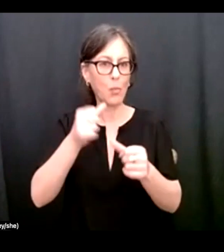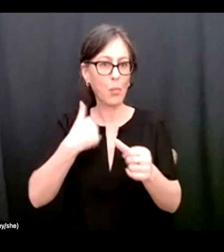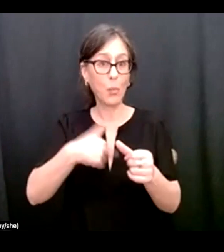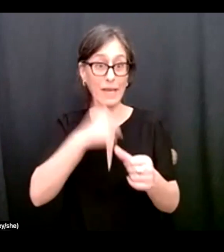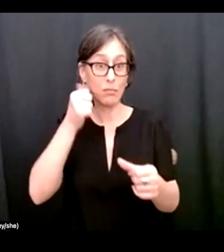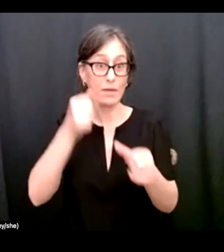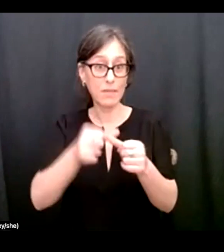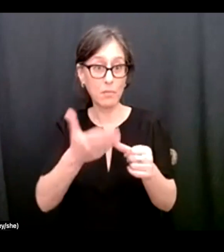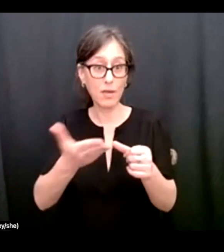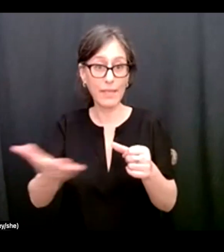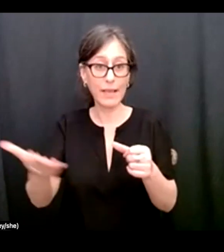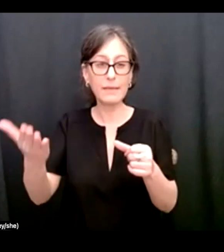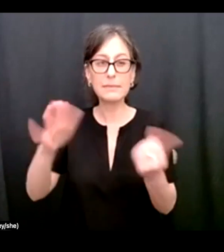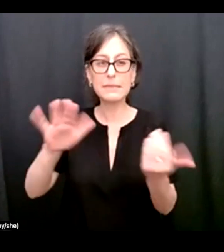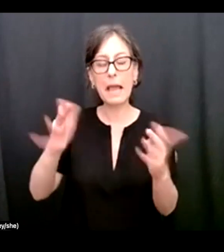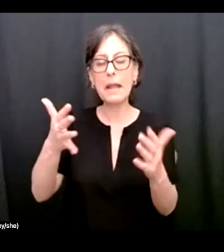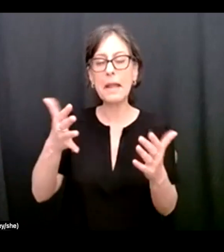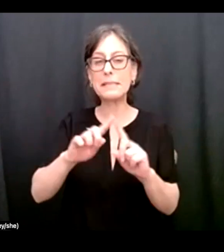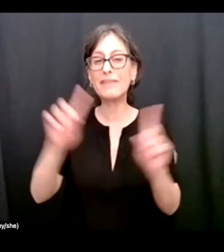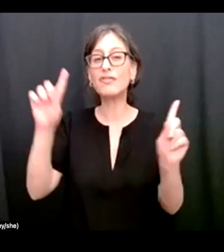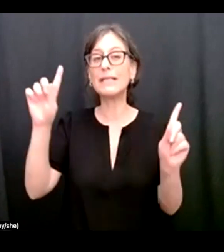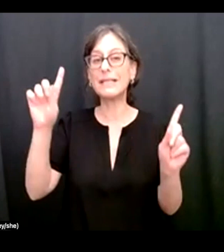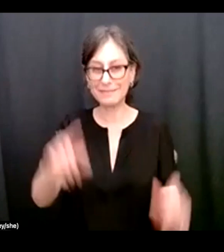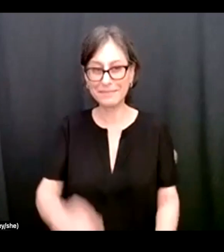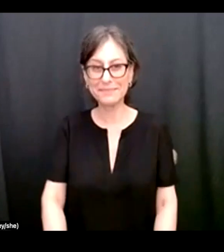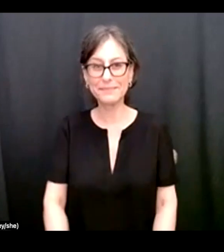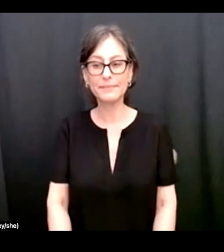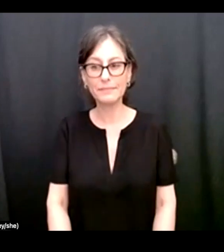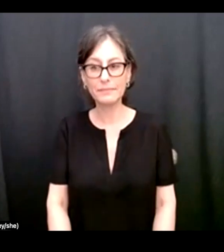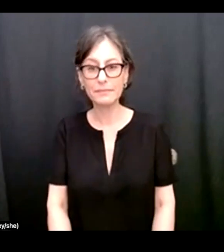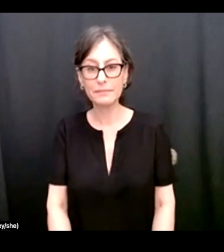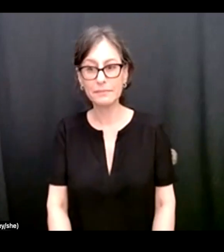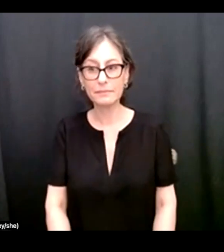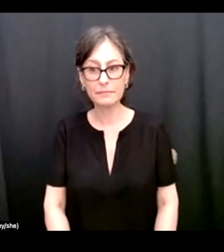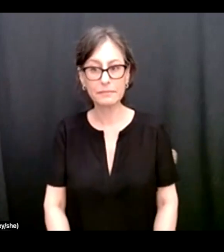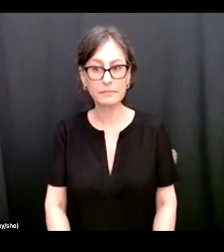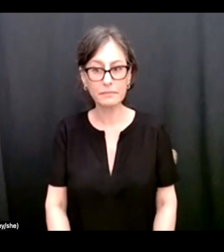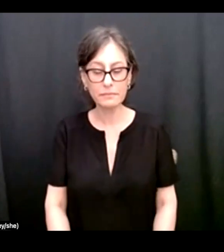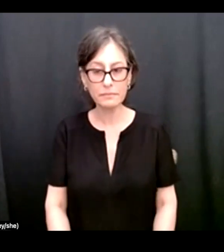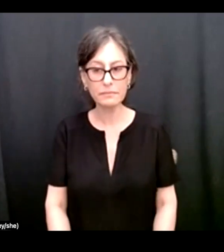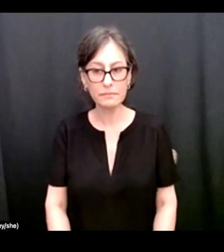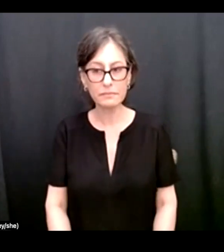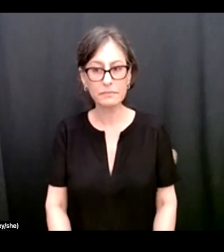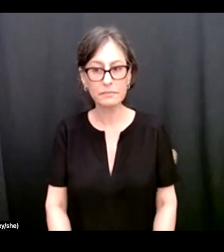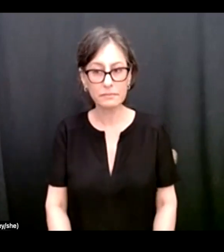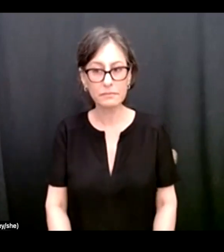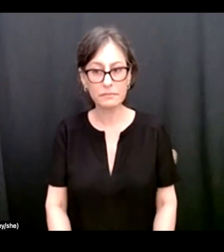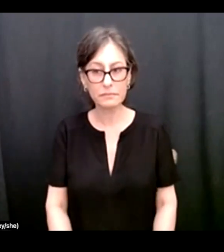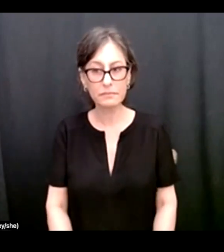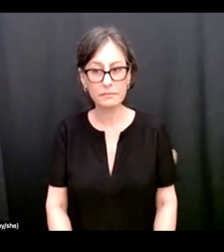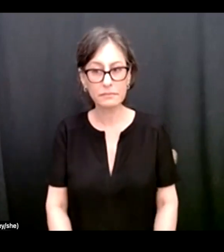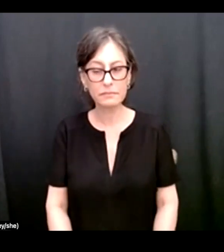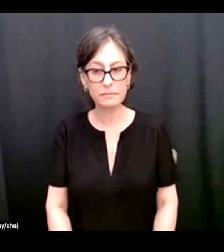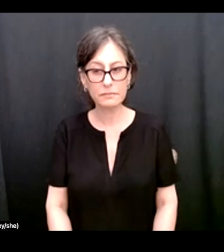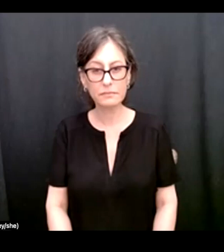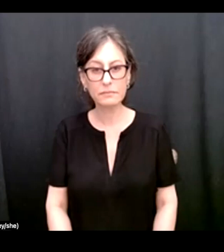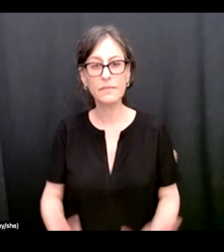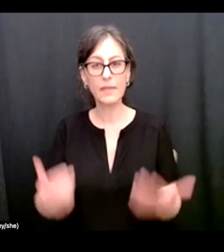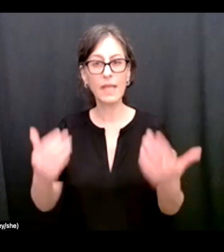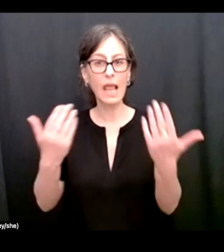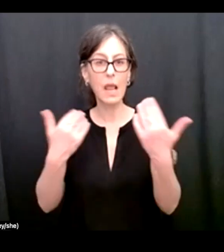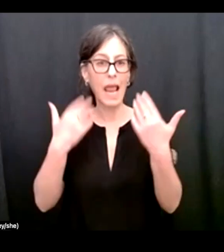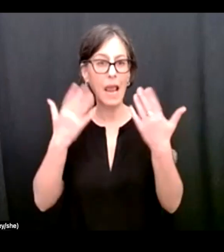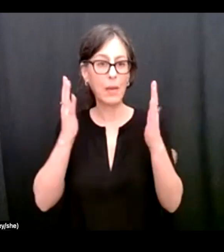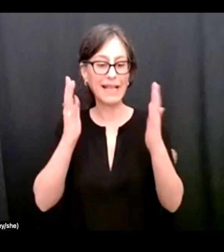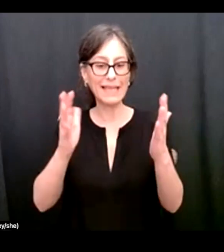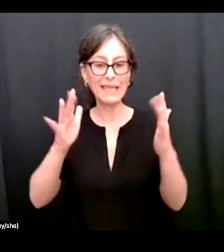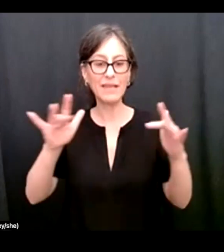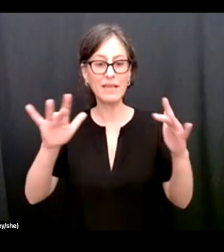kind of differently, and kind of that room for imagination. And so I wanted to take a